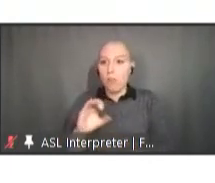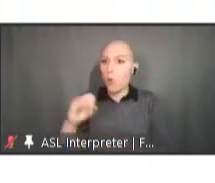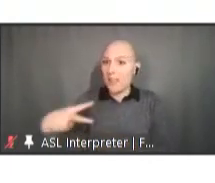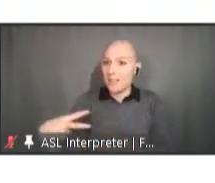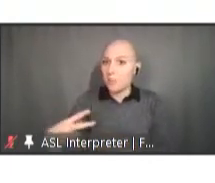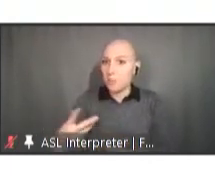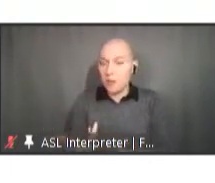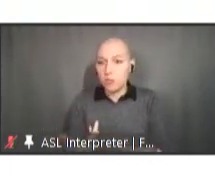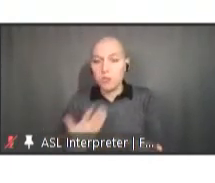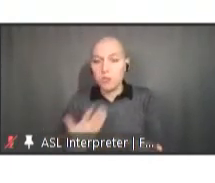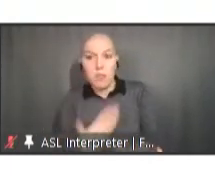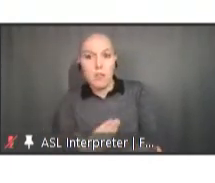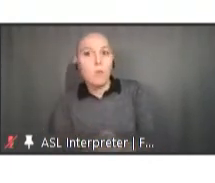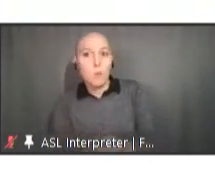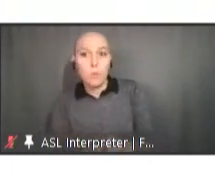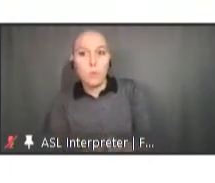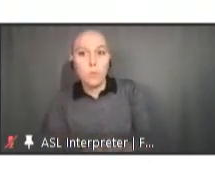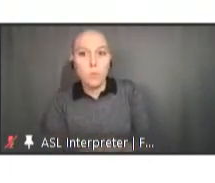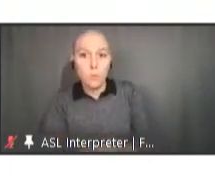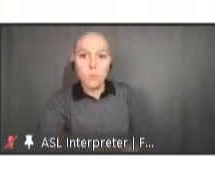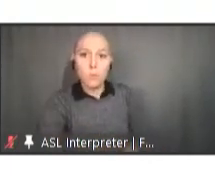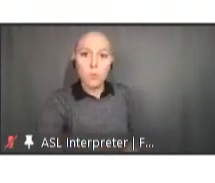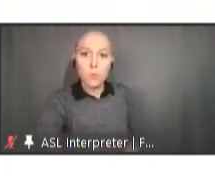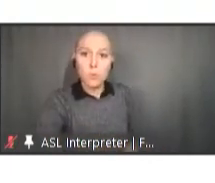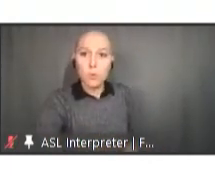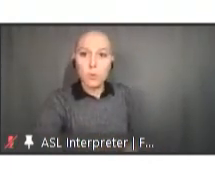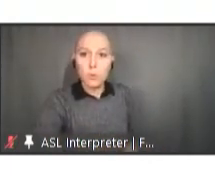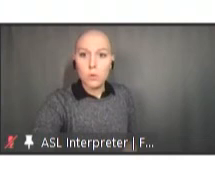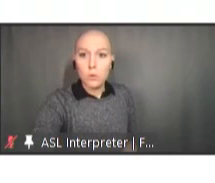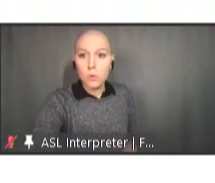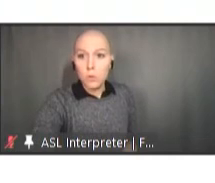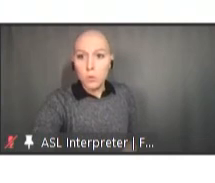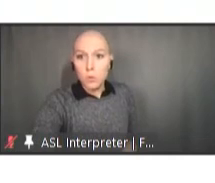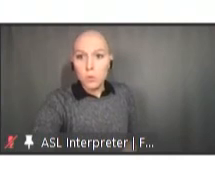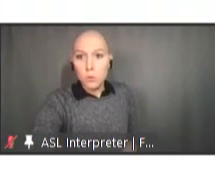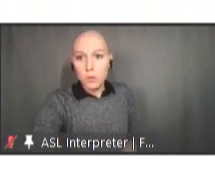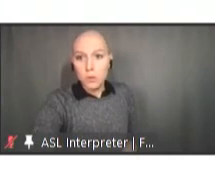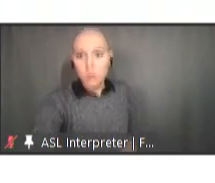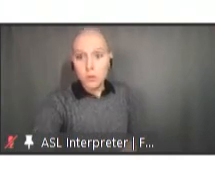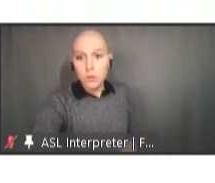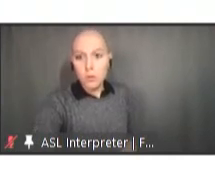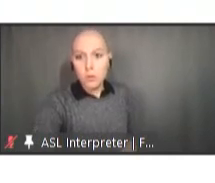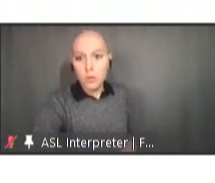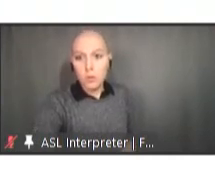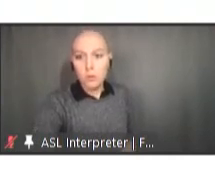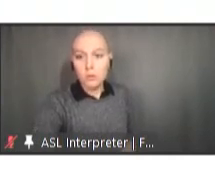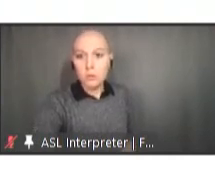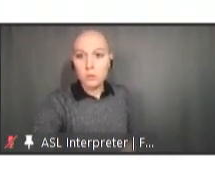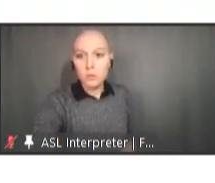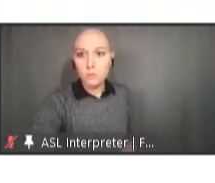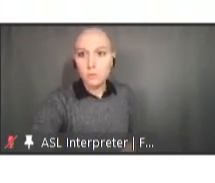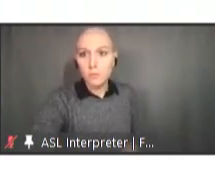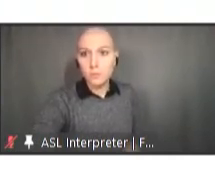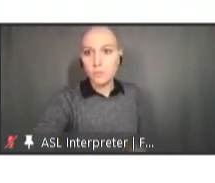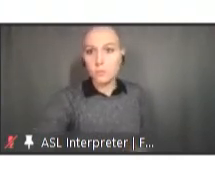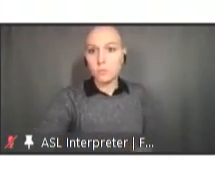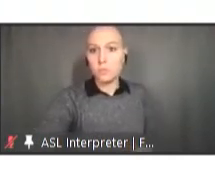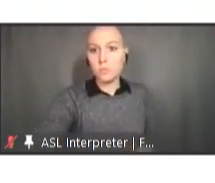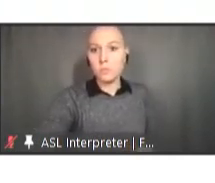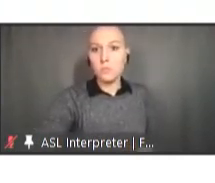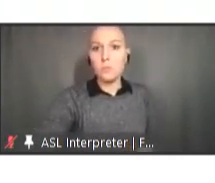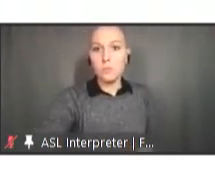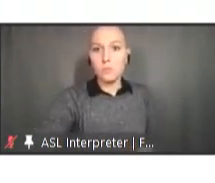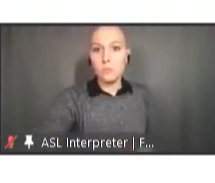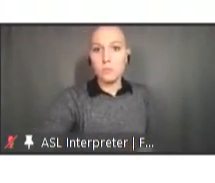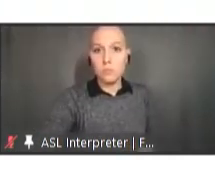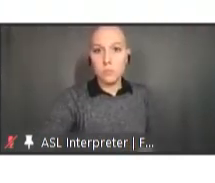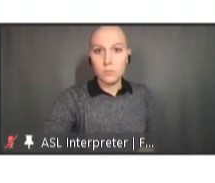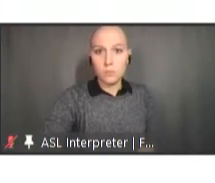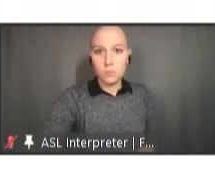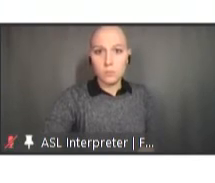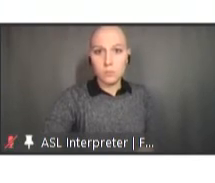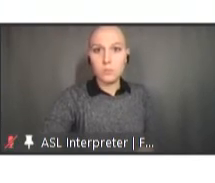Kizzmekia Corbett: So, I can probably take some of these questions. So, well, thank you, I think